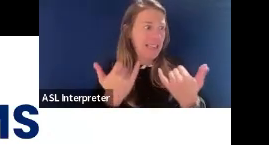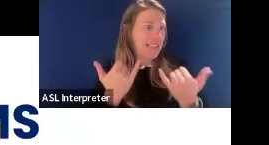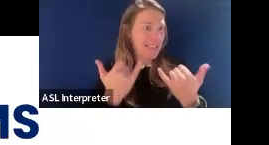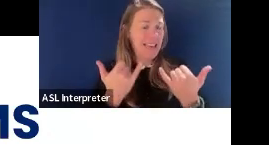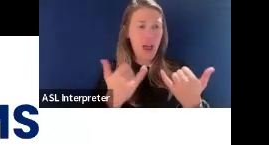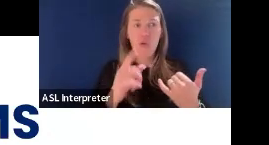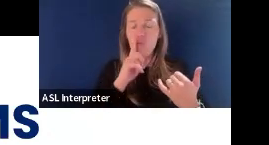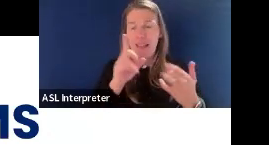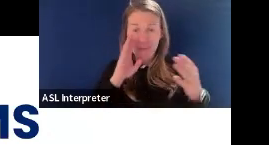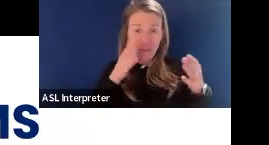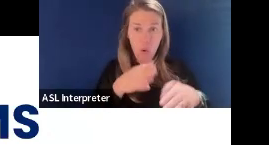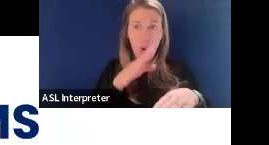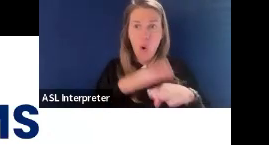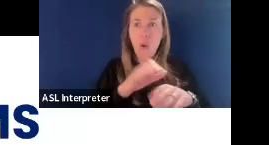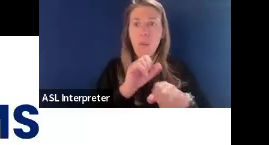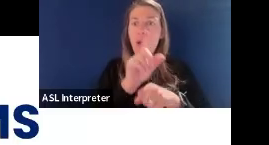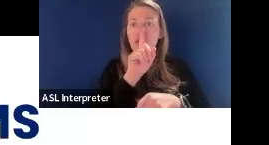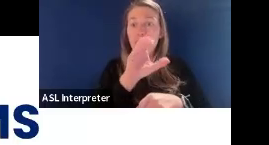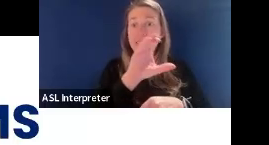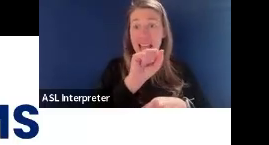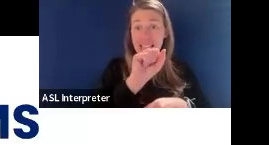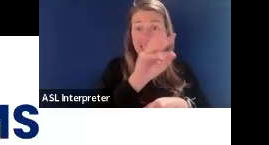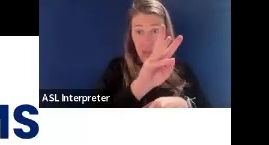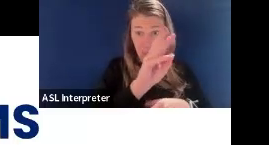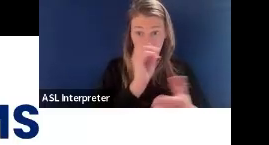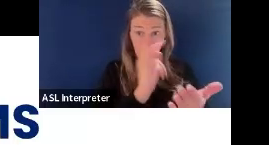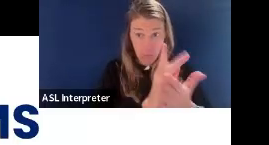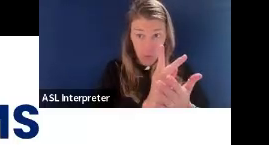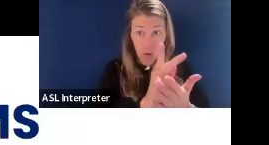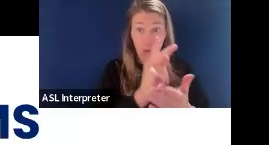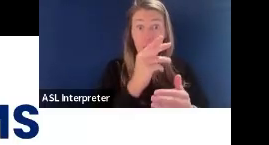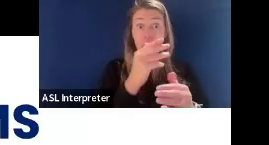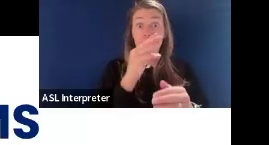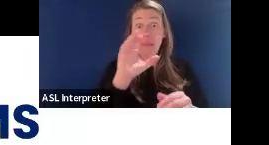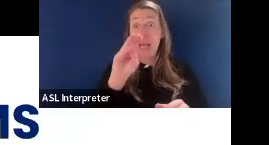primarily focused on ensuring the CSW will be approved by CMS and the CSW does